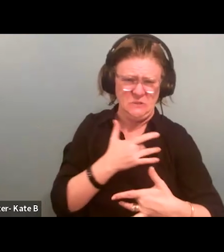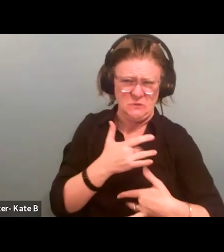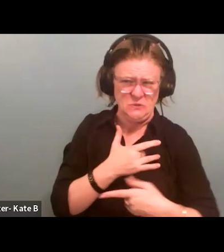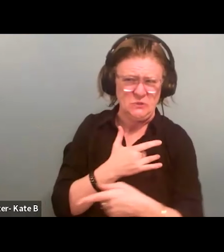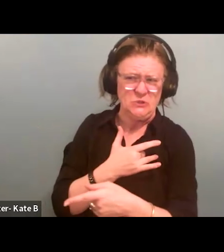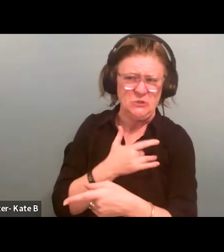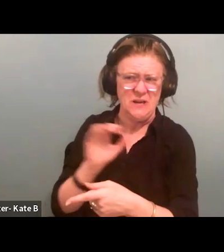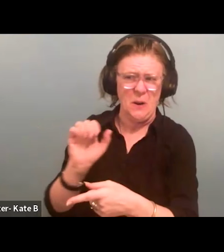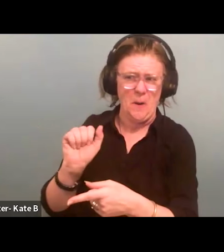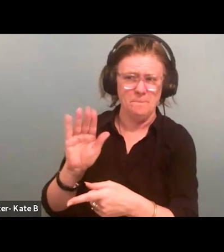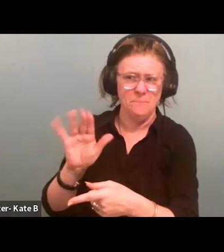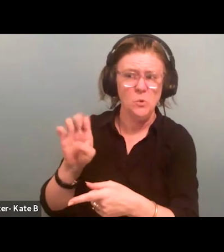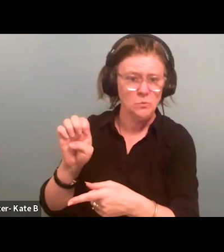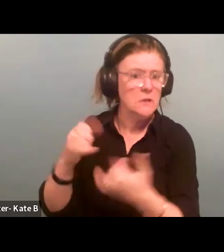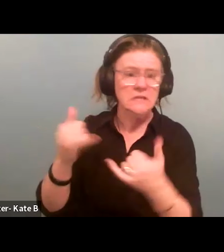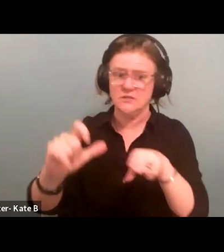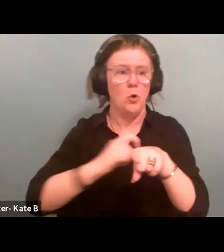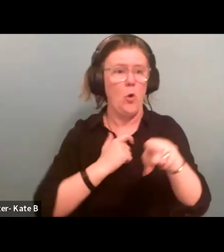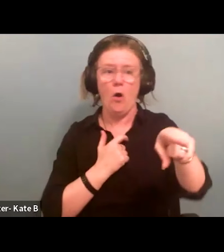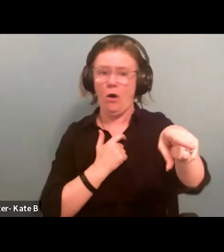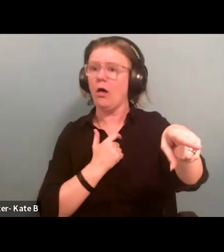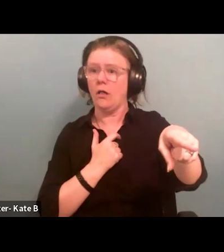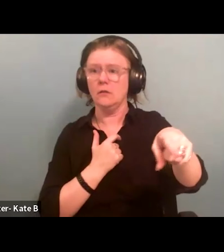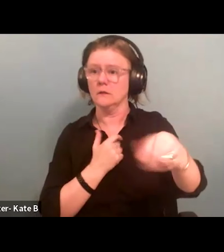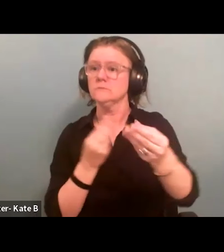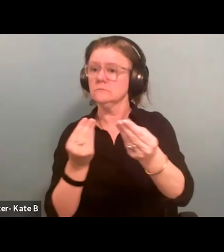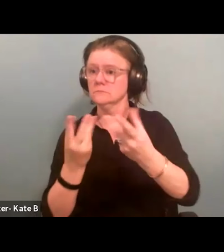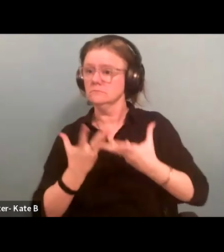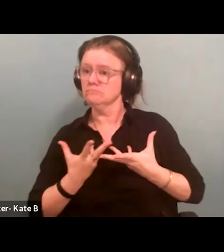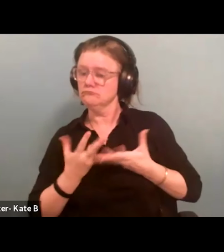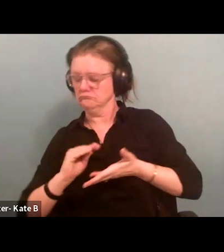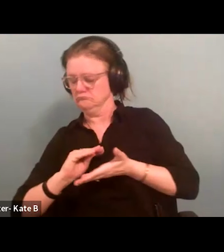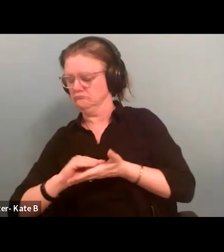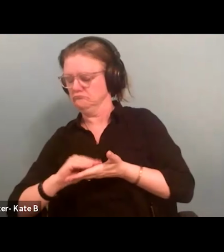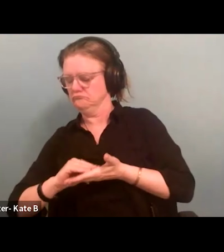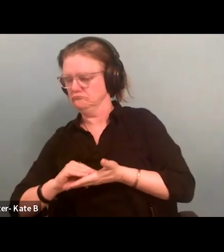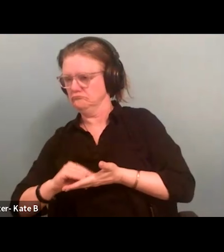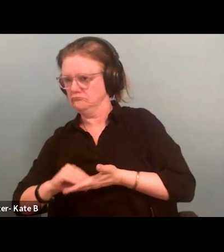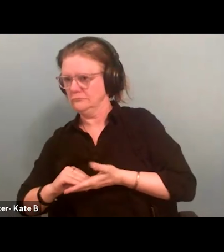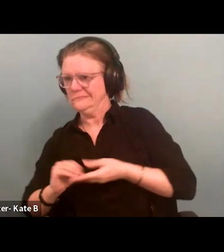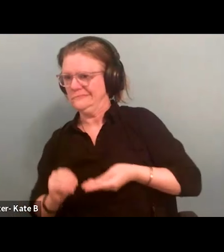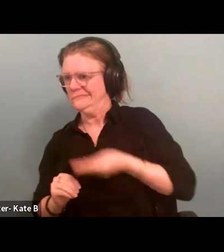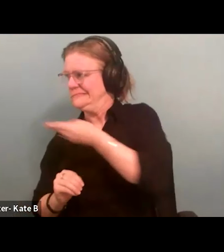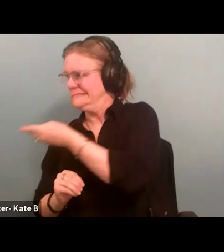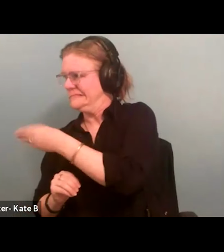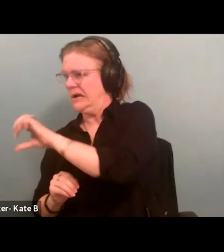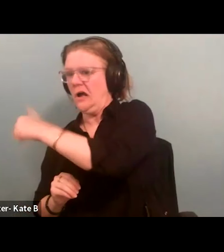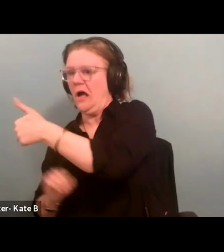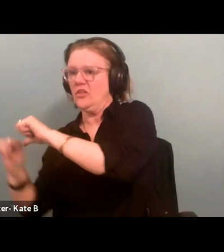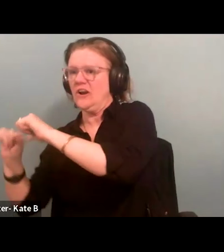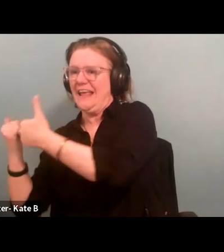you can still call that number and make a report. That will be handled by a different entity than the Area Agency on Aging.